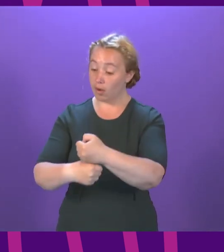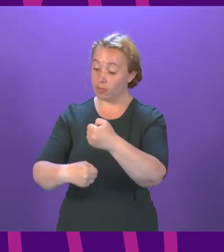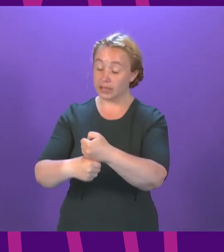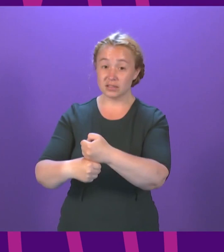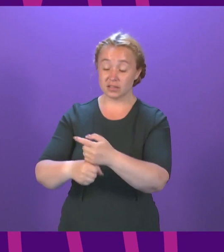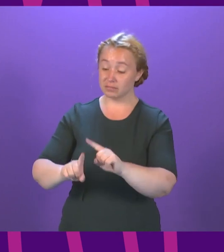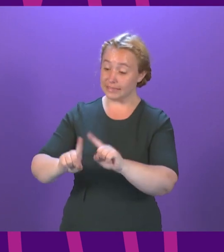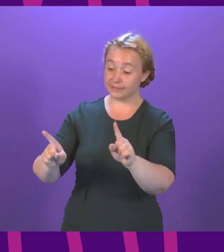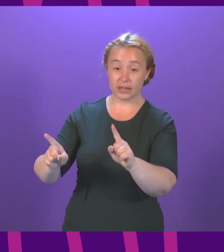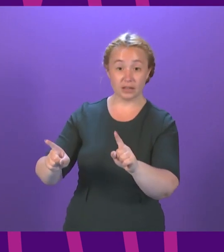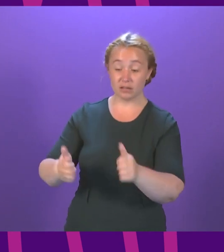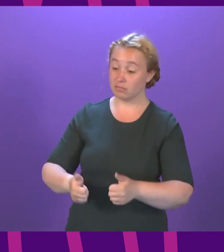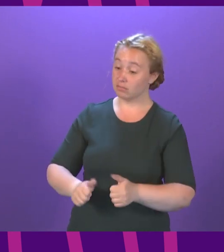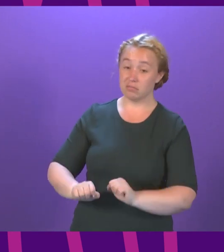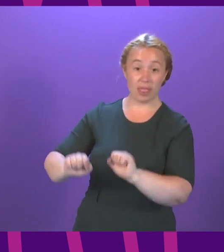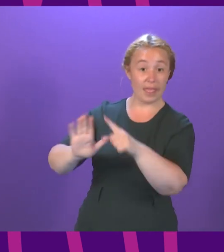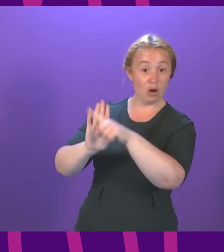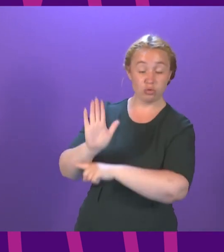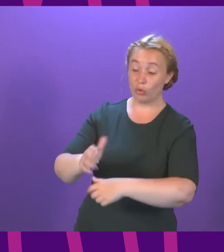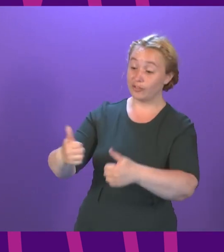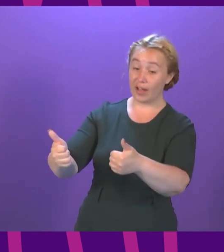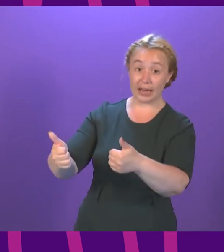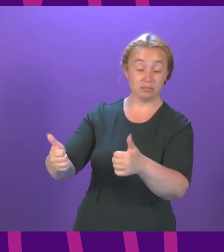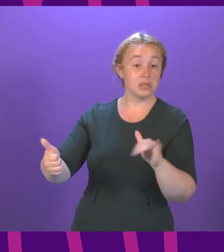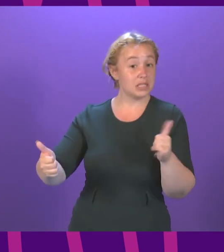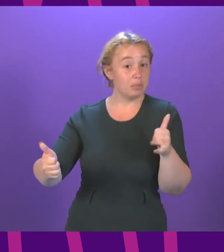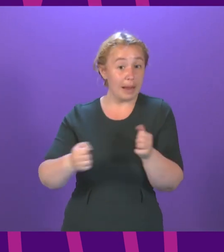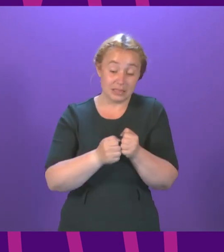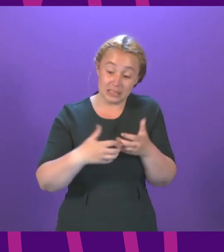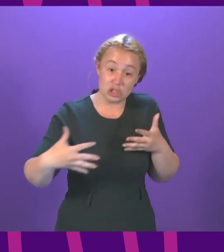introduce rules as they see fit. I will not always agree with the actions of other Governments,